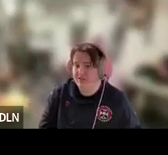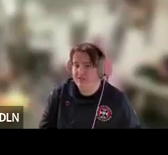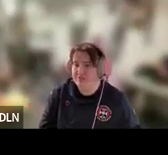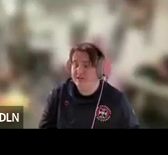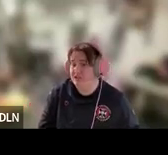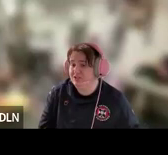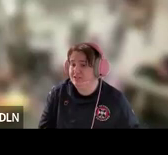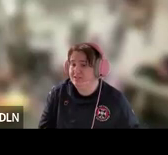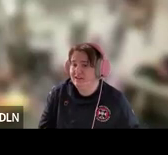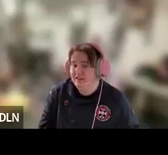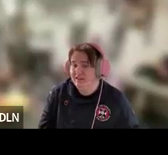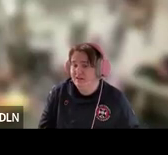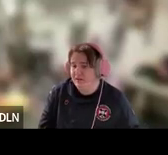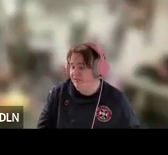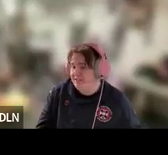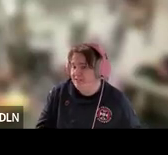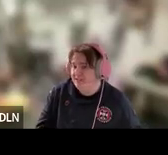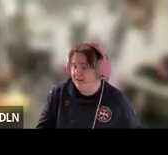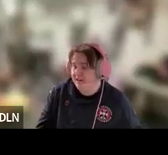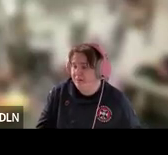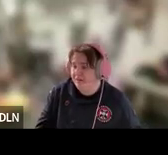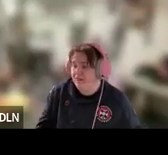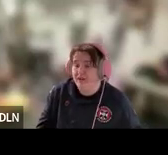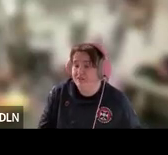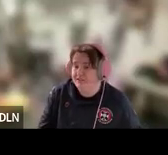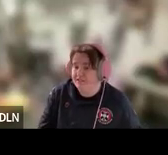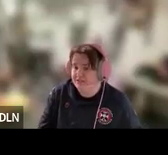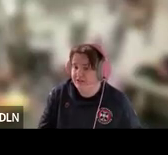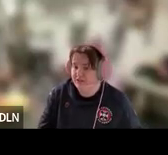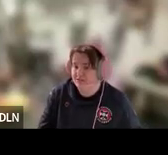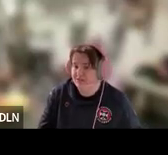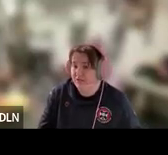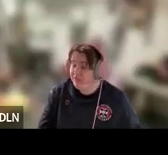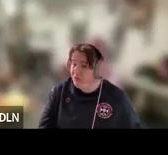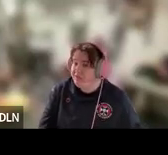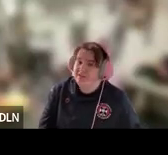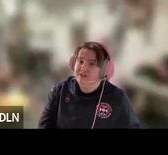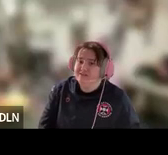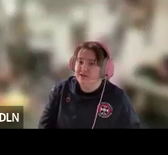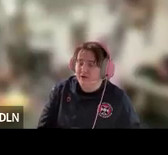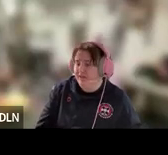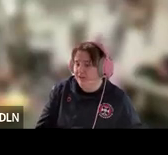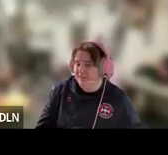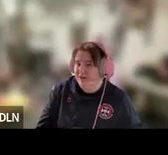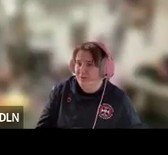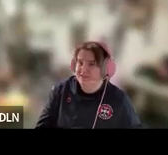university to make changes that affected a lot of assistance dog users going forward, so I felt that that